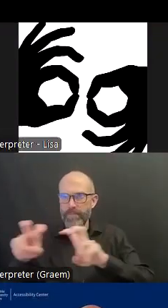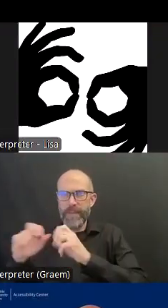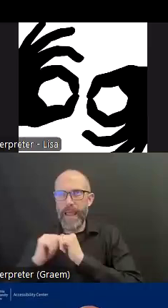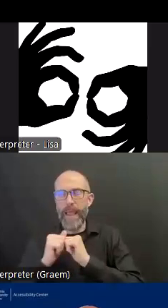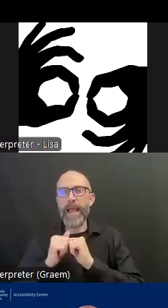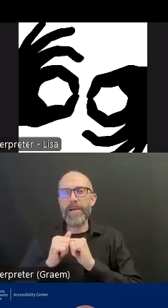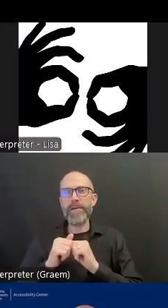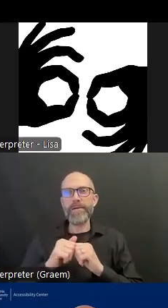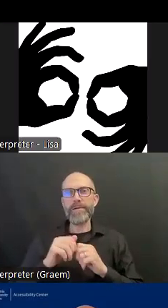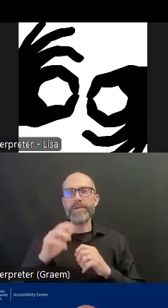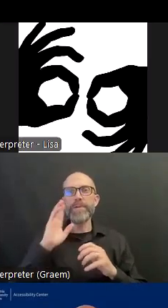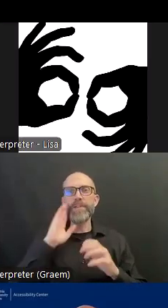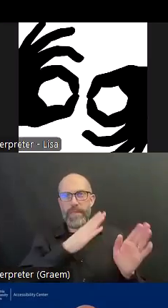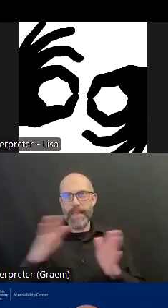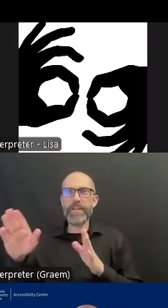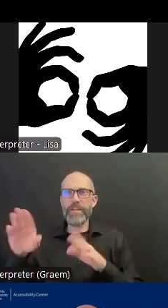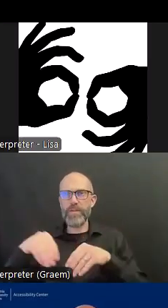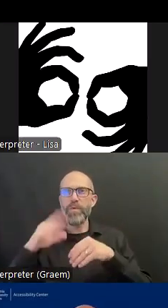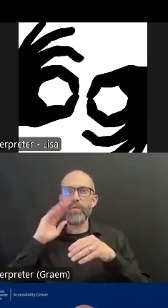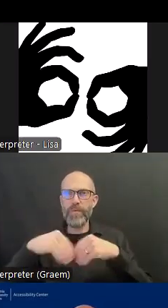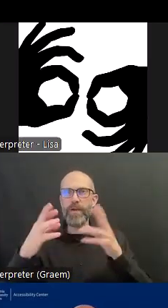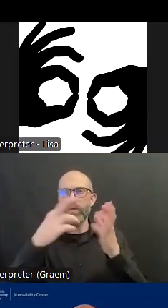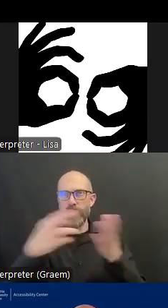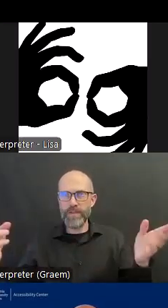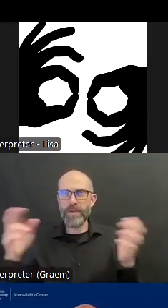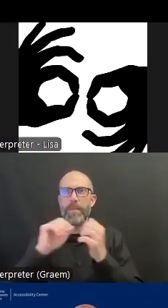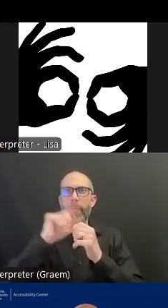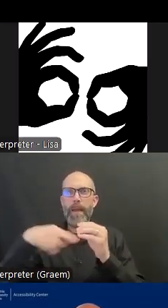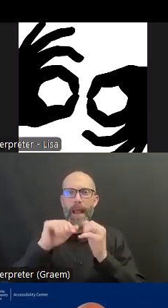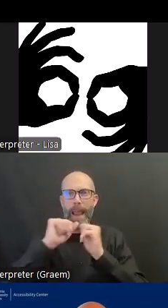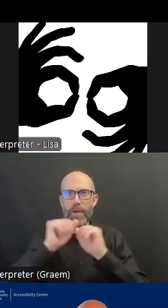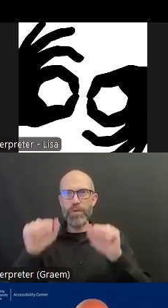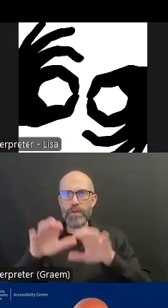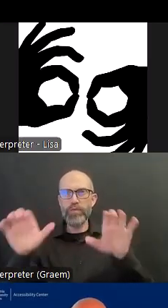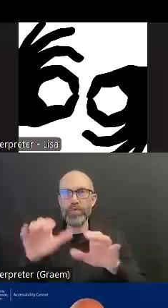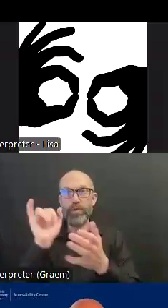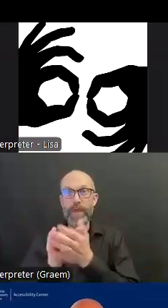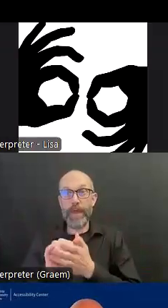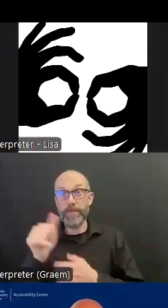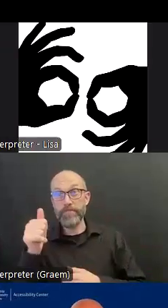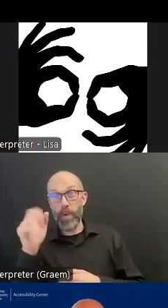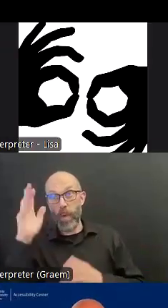a resource for how to do that. Hopefully, that answers that question. Yeah, the form that you had shared. Yes.